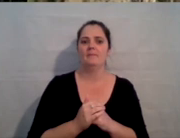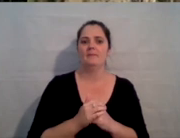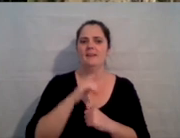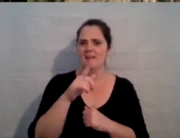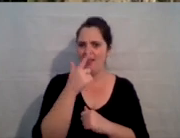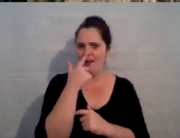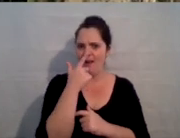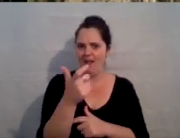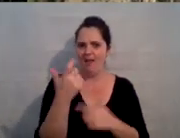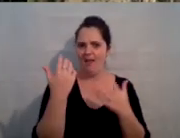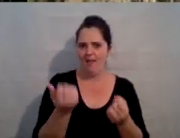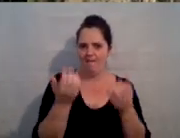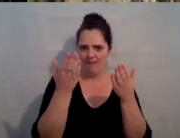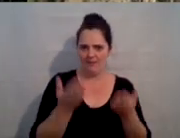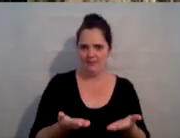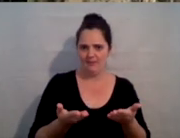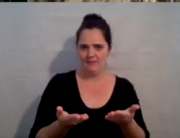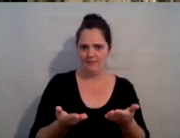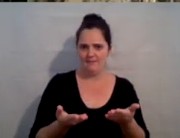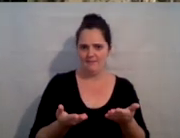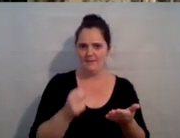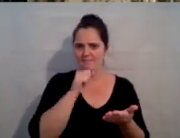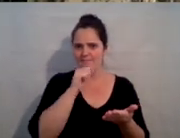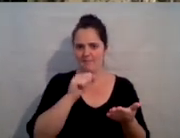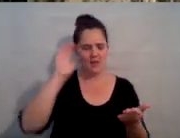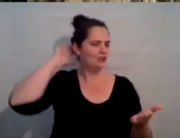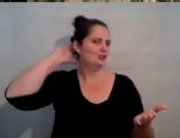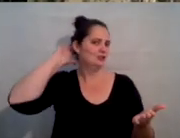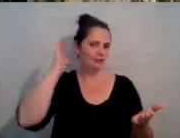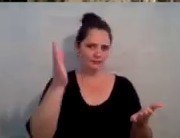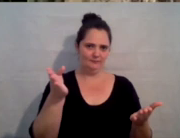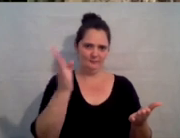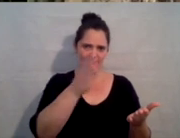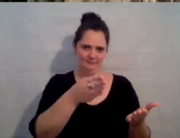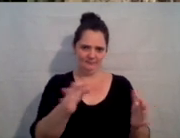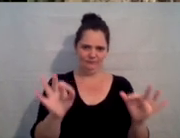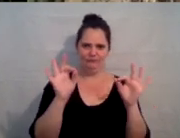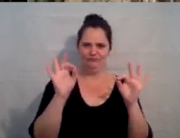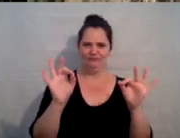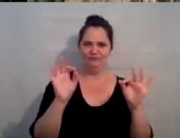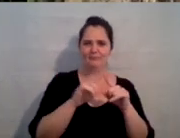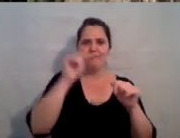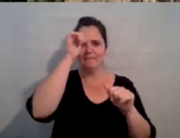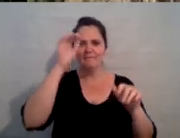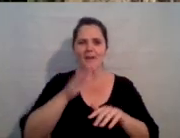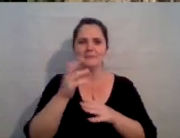Rodin classic here and we've got the Venus de Milo classic over there. Alright so take one, take the other, take both –